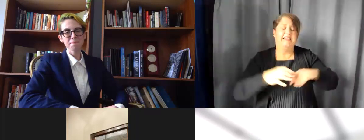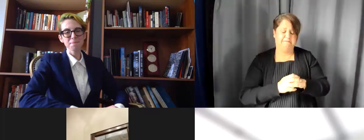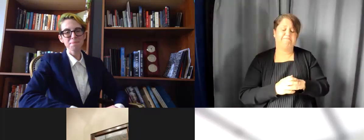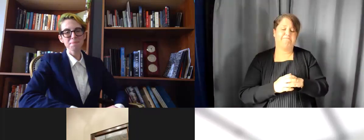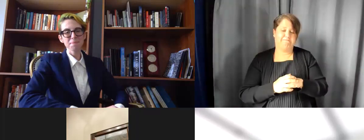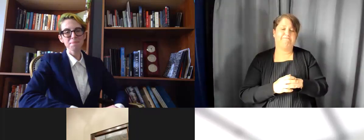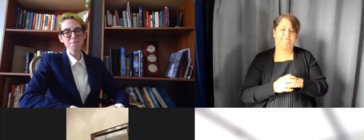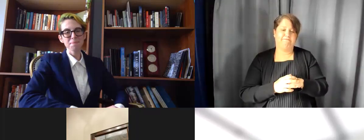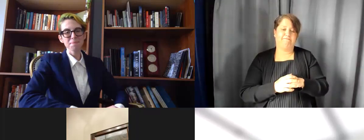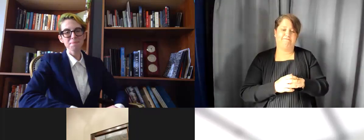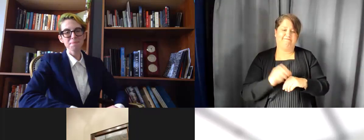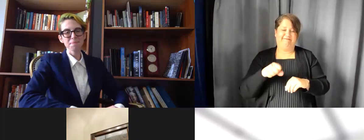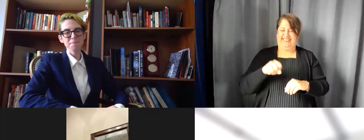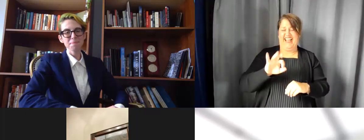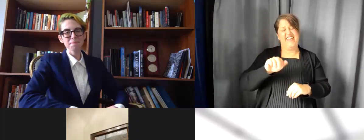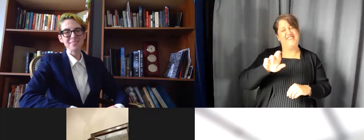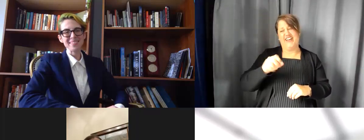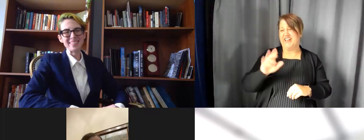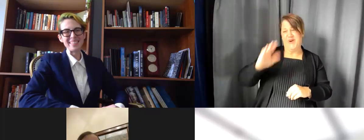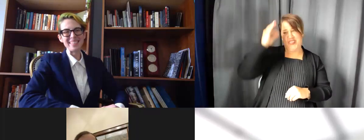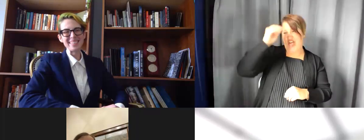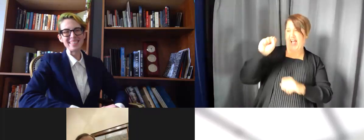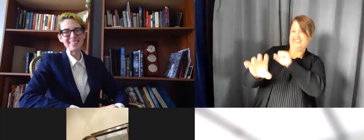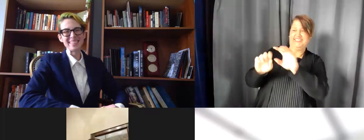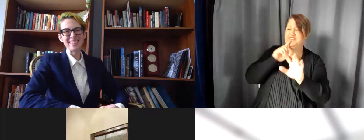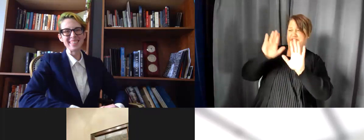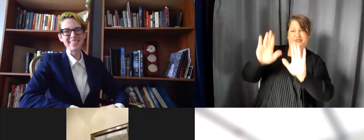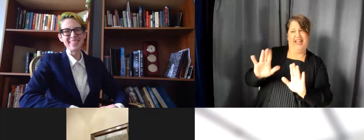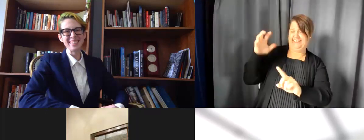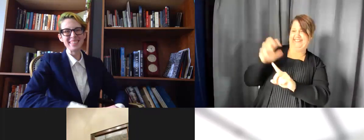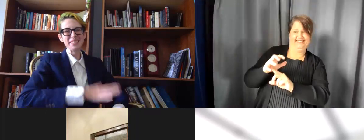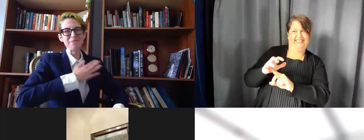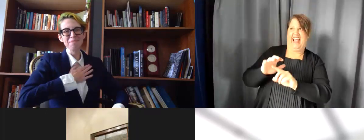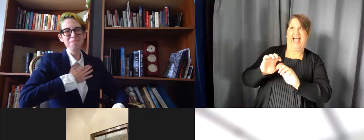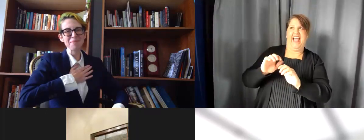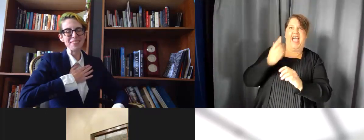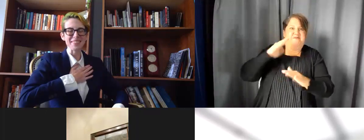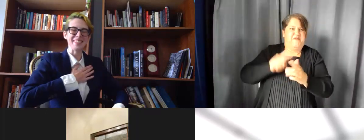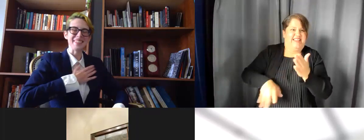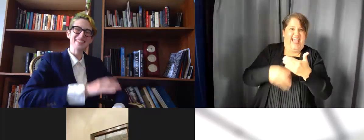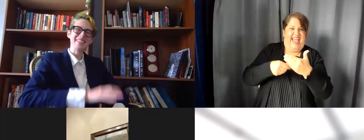Grace: you. Your thoughts were really great. I don't. I don't know what else to add. Farrah Garland: Hmm.